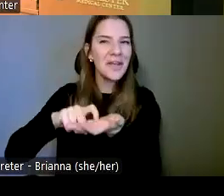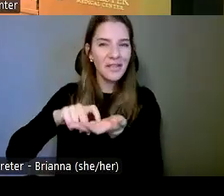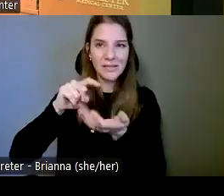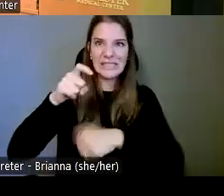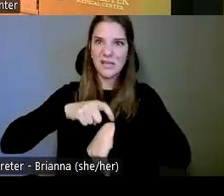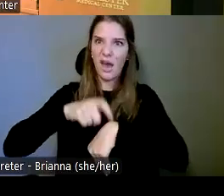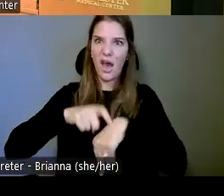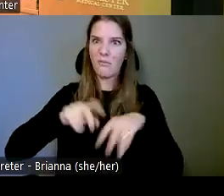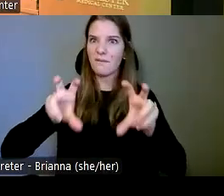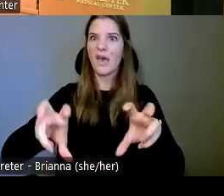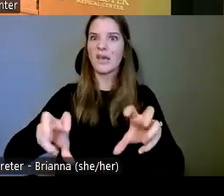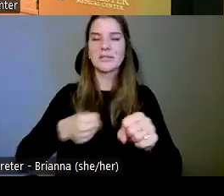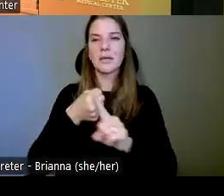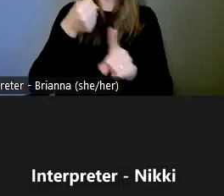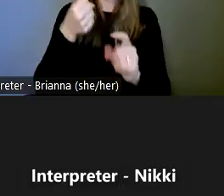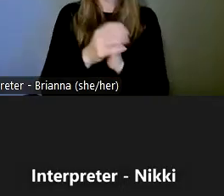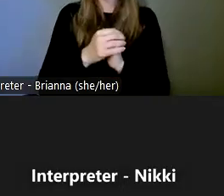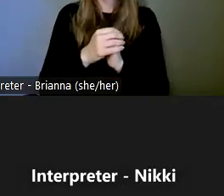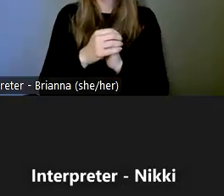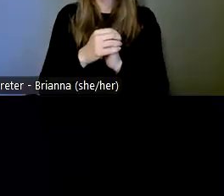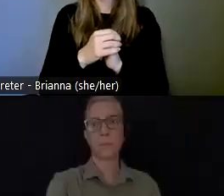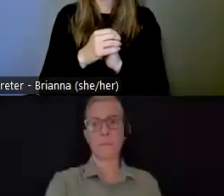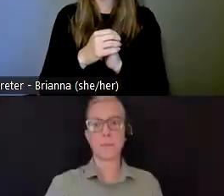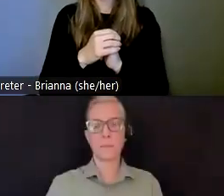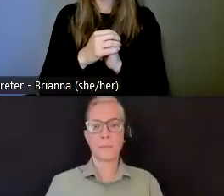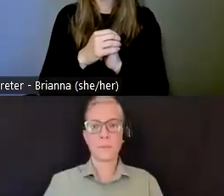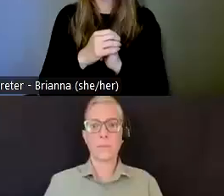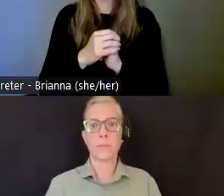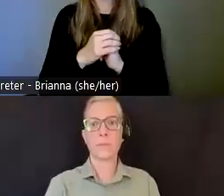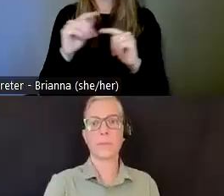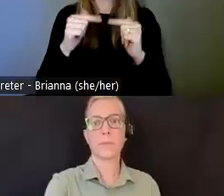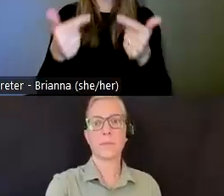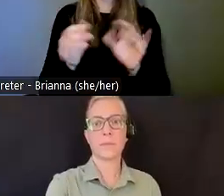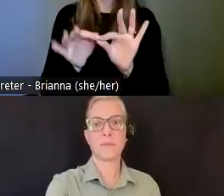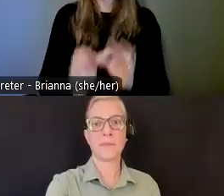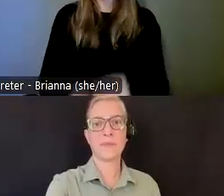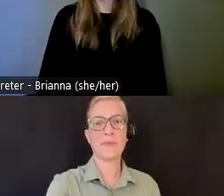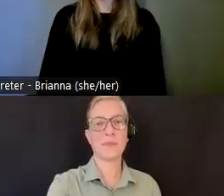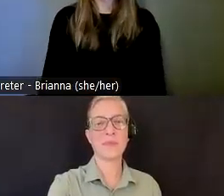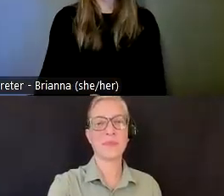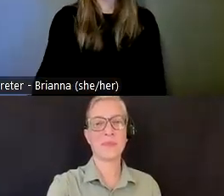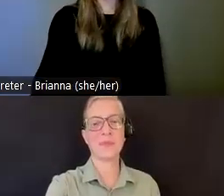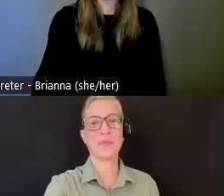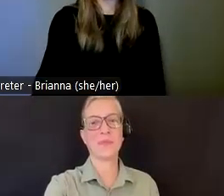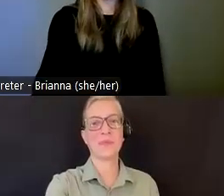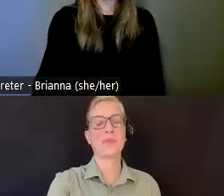two of the kind of educational unlocks. Um, we've worked with now since 2009 about 230